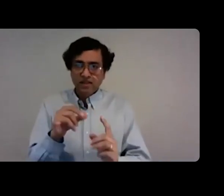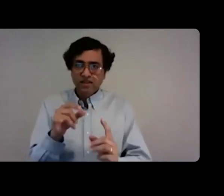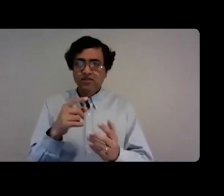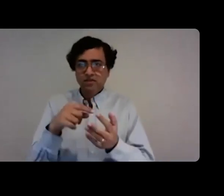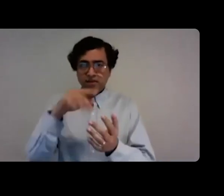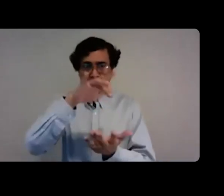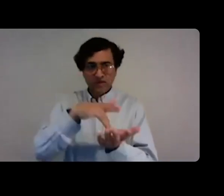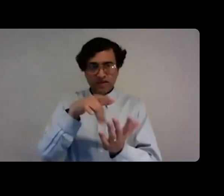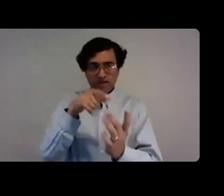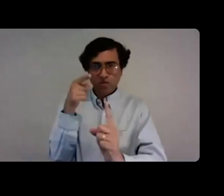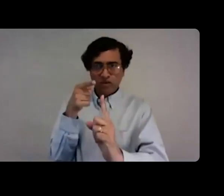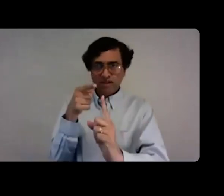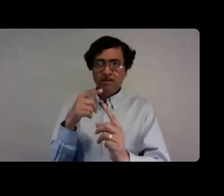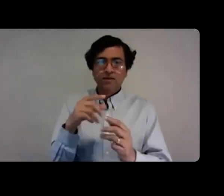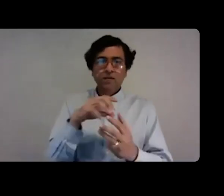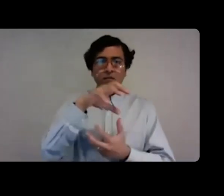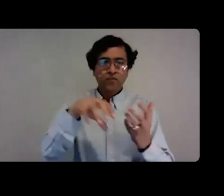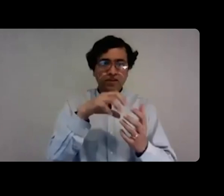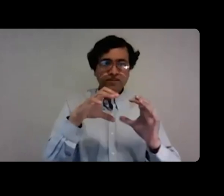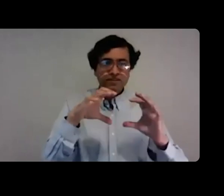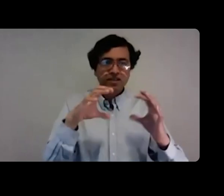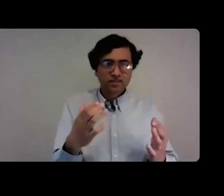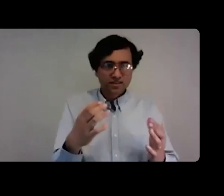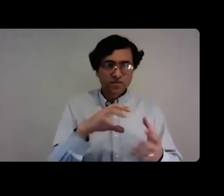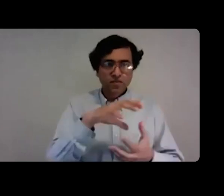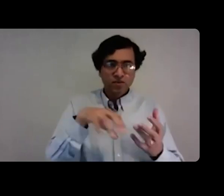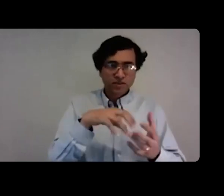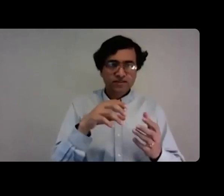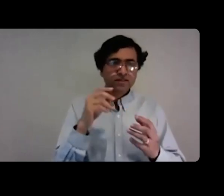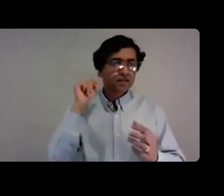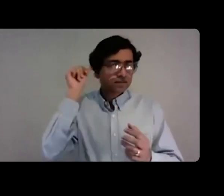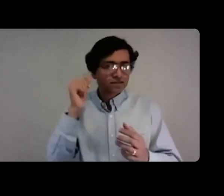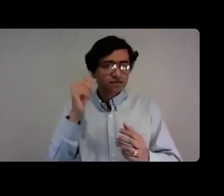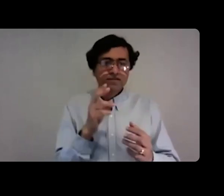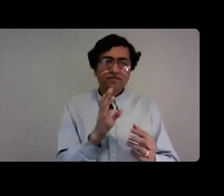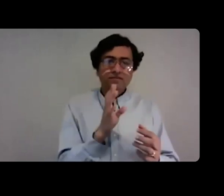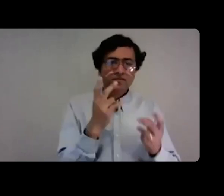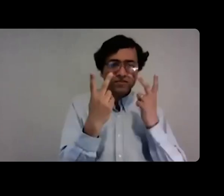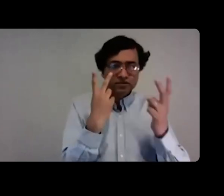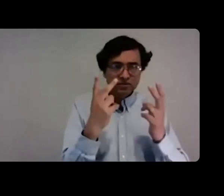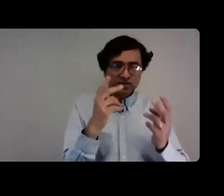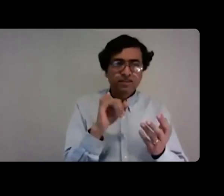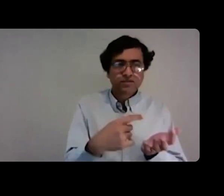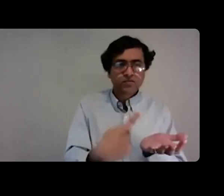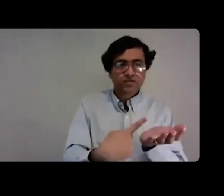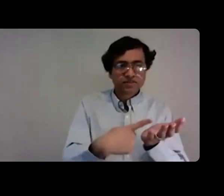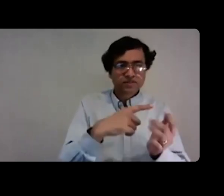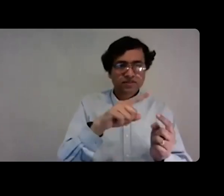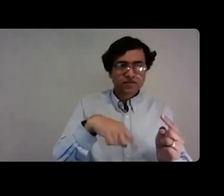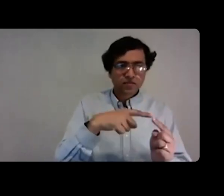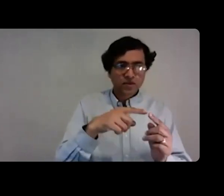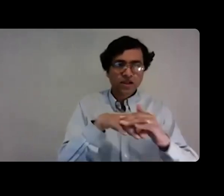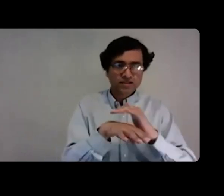captionist or interpreter. That is what you see in the middle of the slide, the blended classroom where we've got a hearing professor.